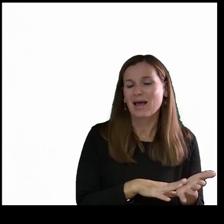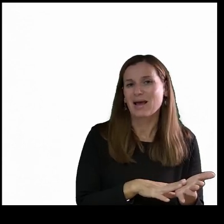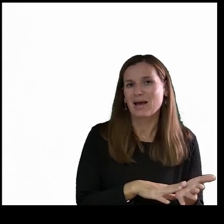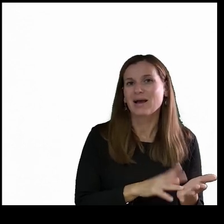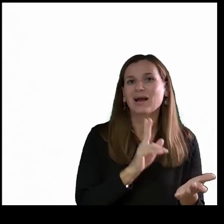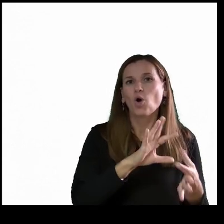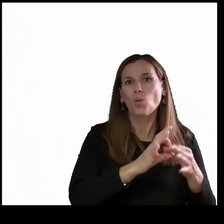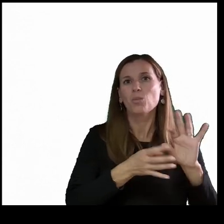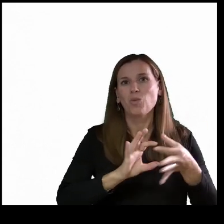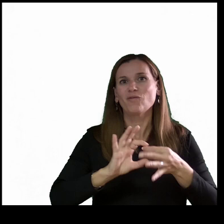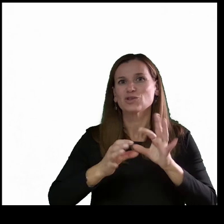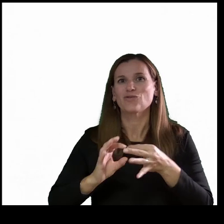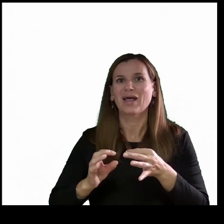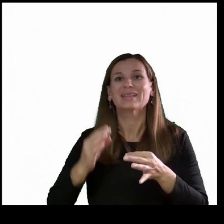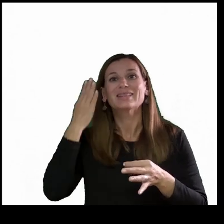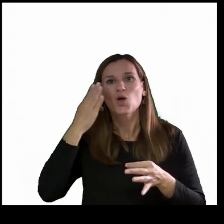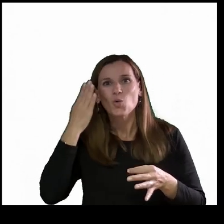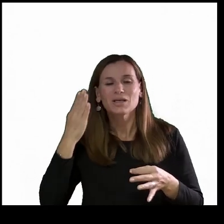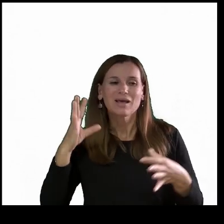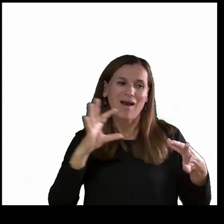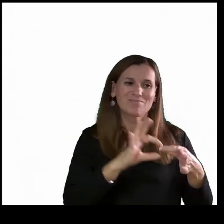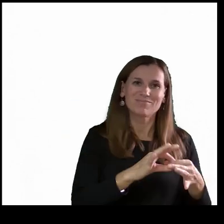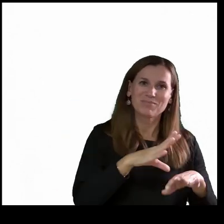of this. And that was very good for me, for me especially,